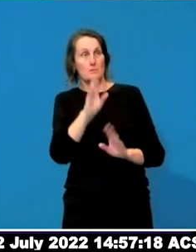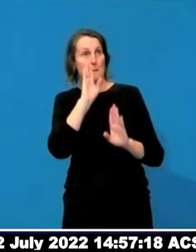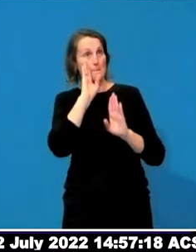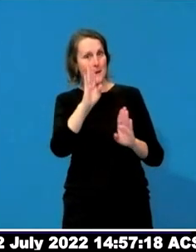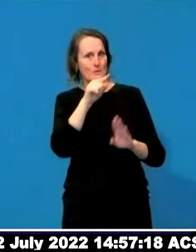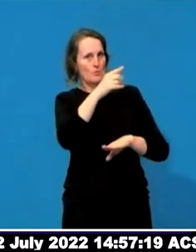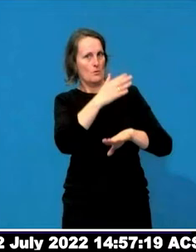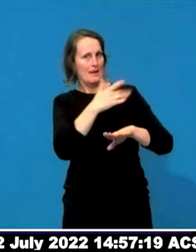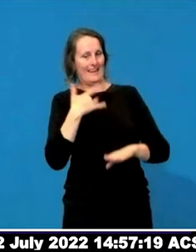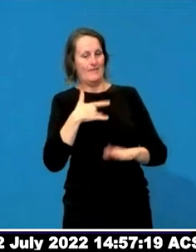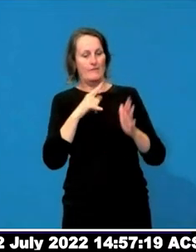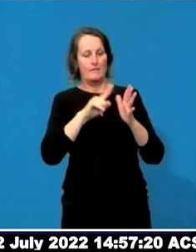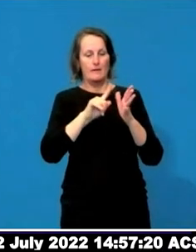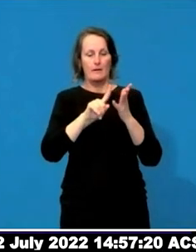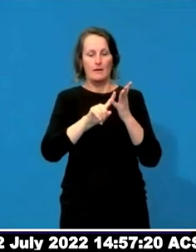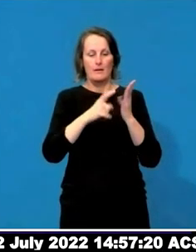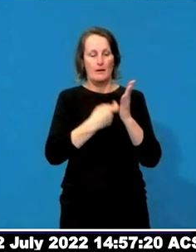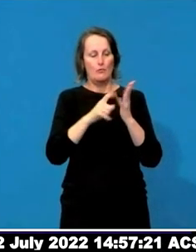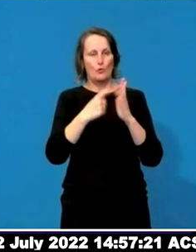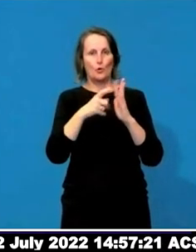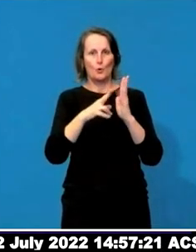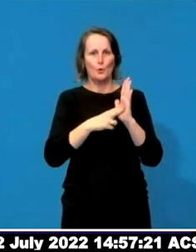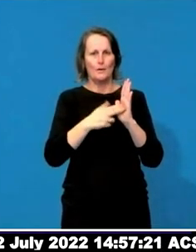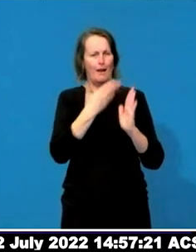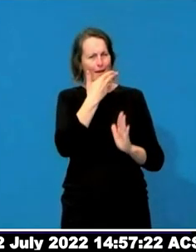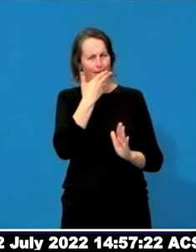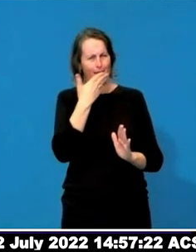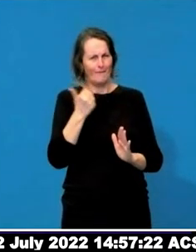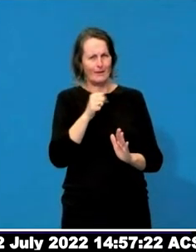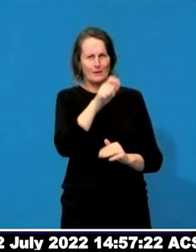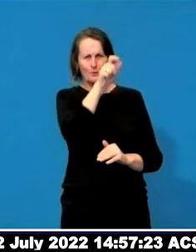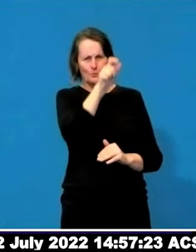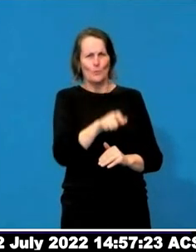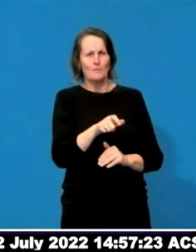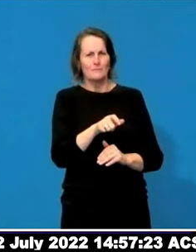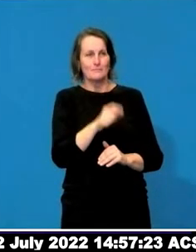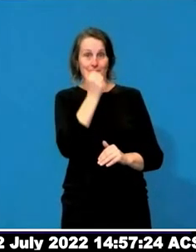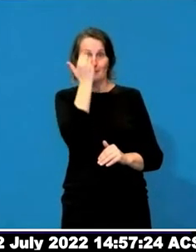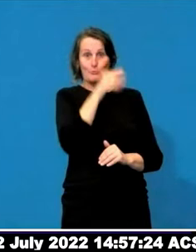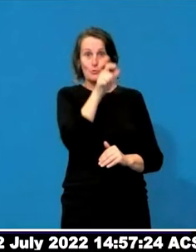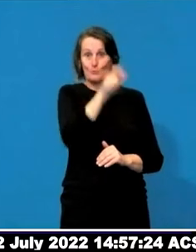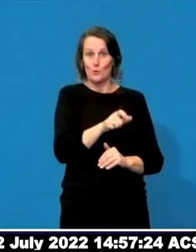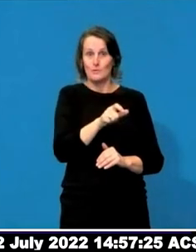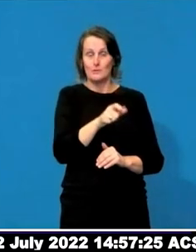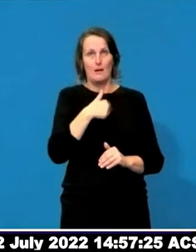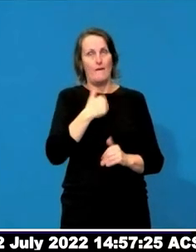She's a local lady, traditional owner. Very smart woman. I'm really happy that she's on board because, hopefully,